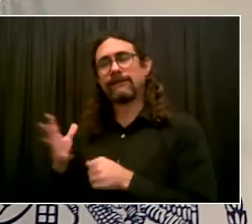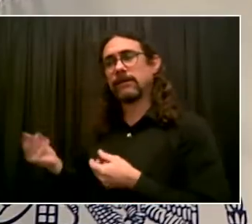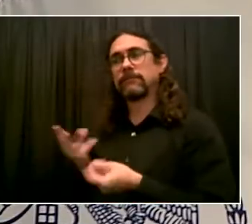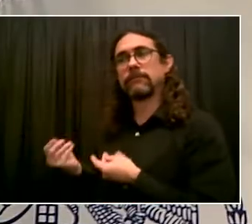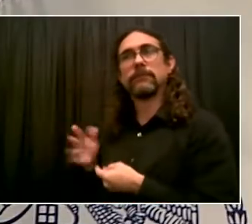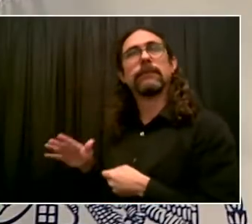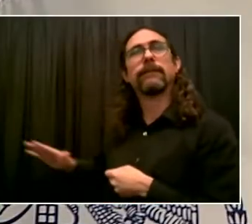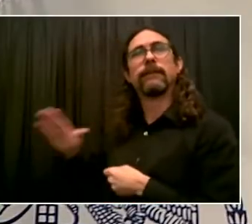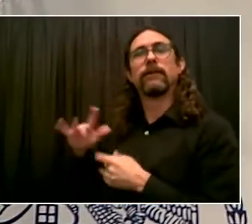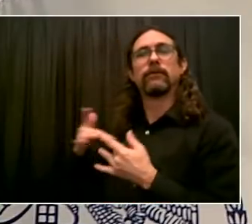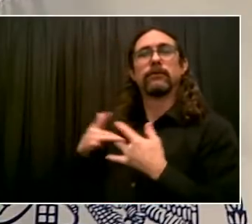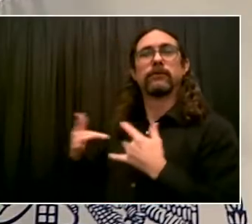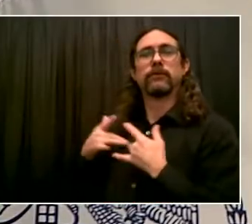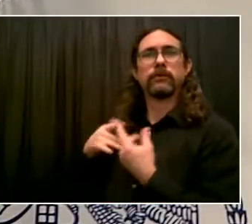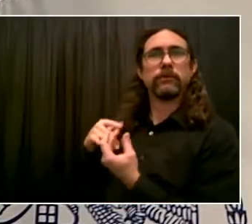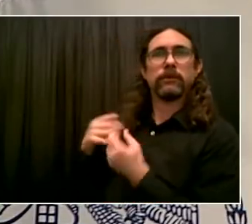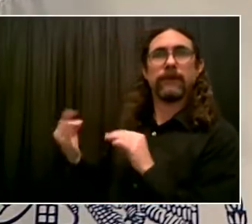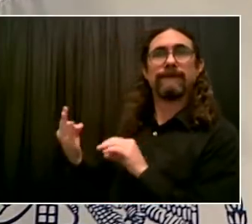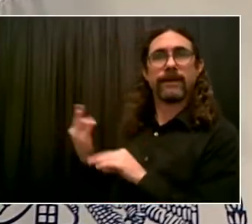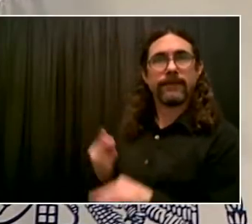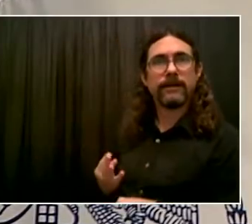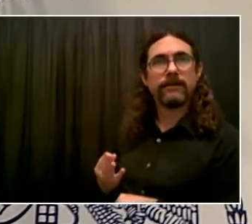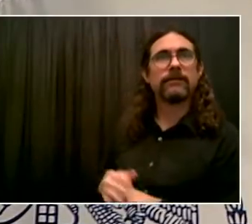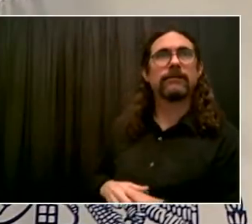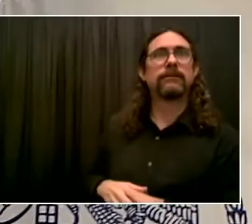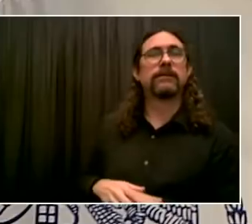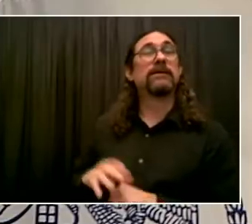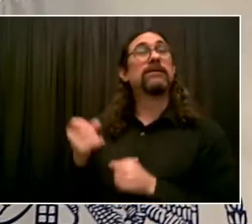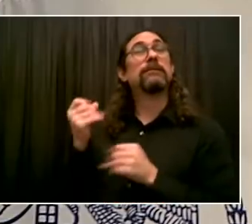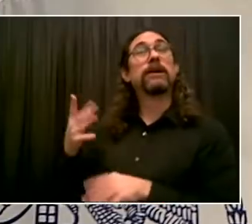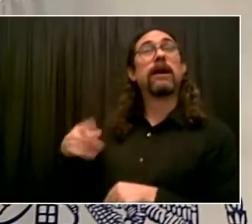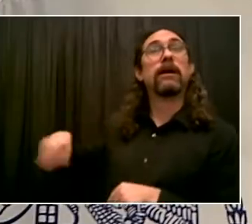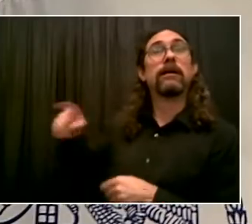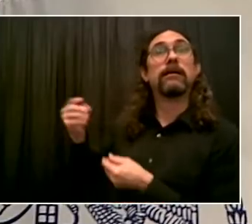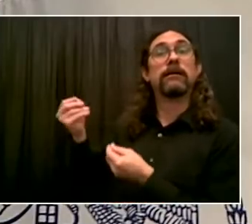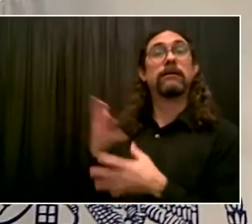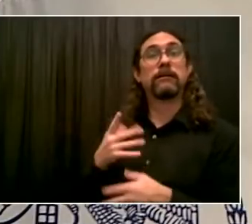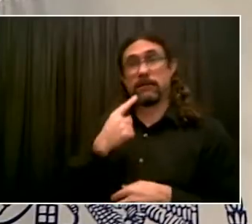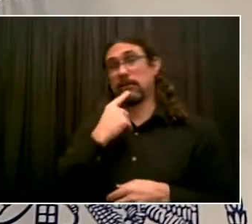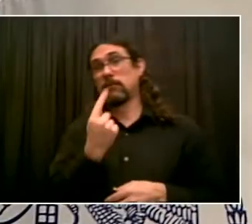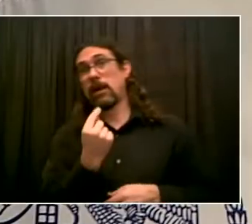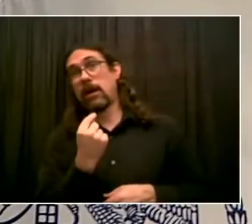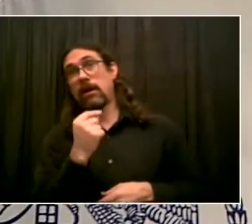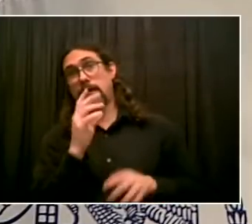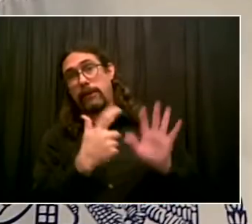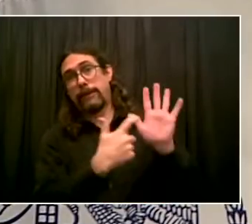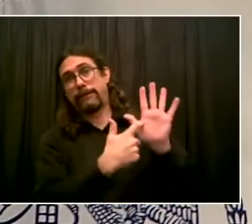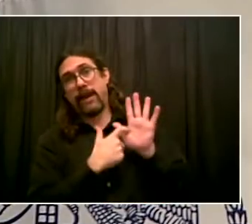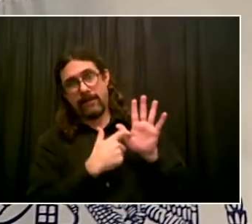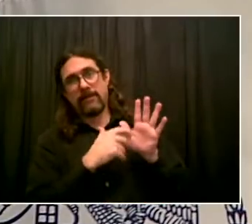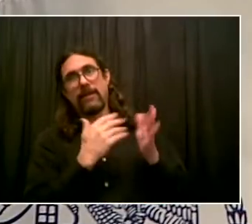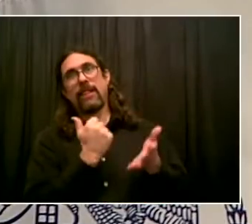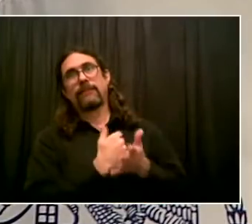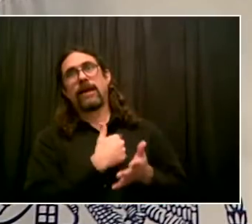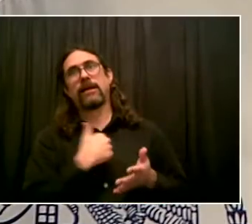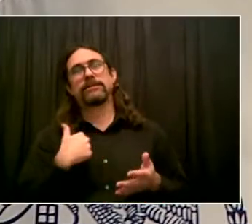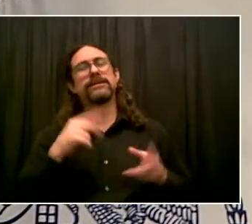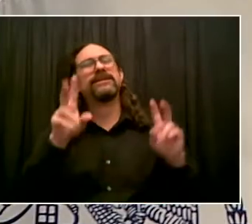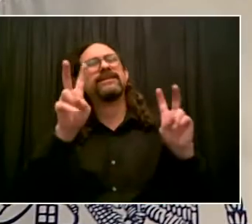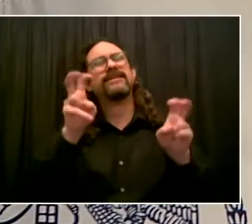THE CONCERNS ARE AND WE ALSO KNOW MANY OF THEM OF SAID WHEN